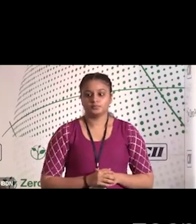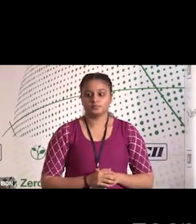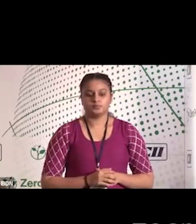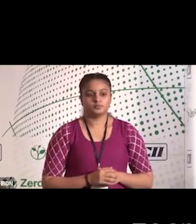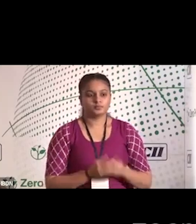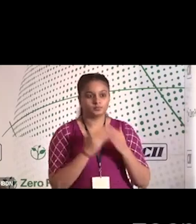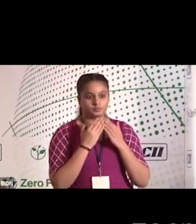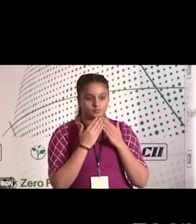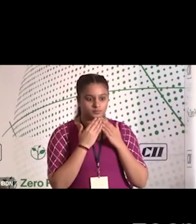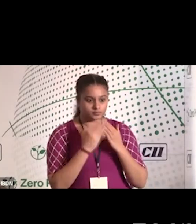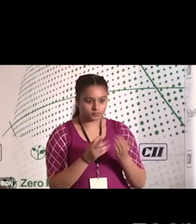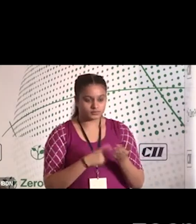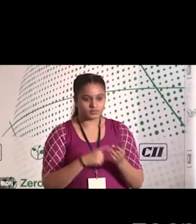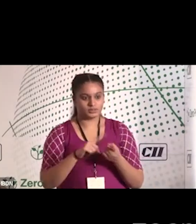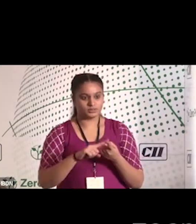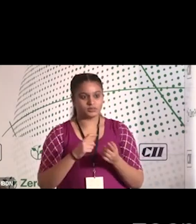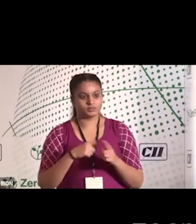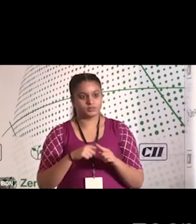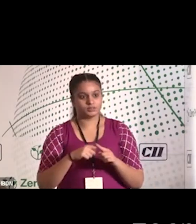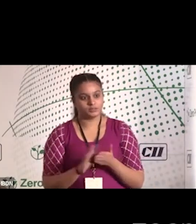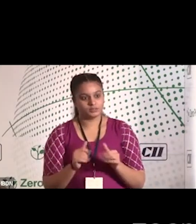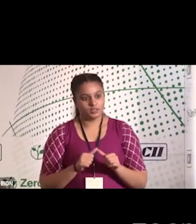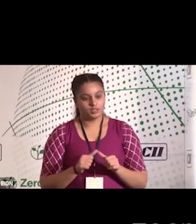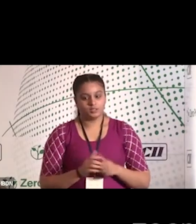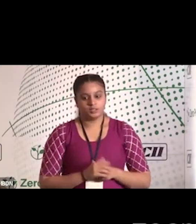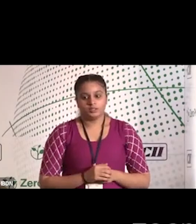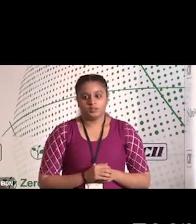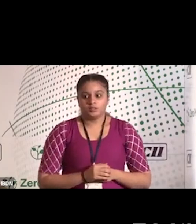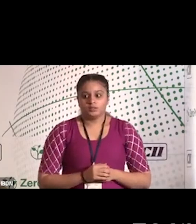Thanks for that. No less.